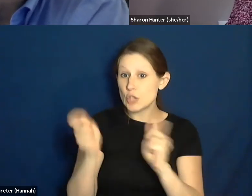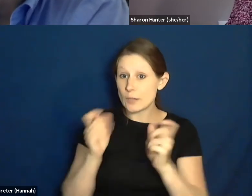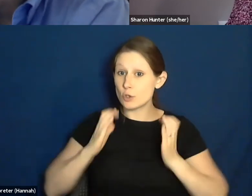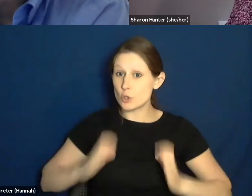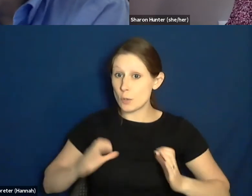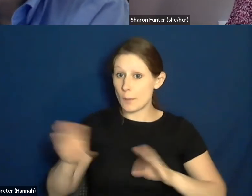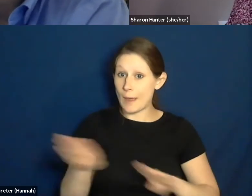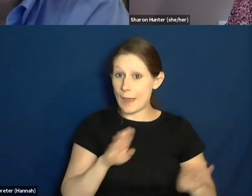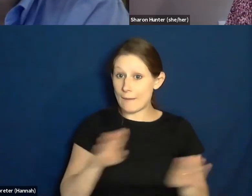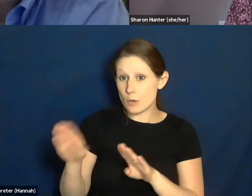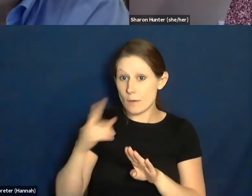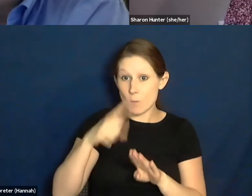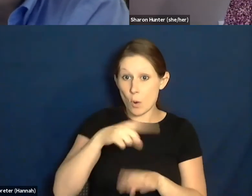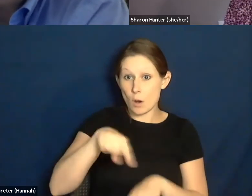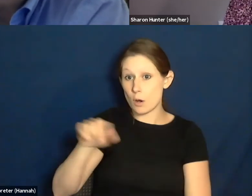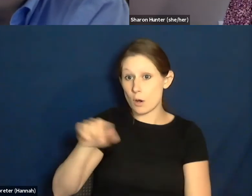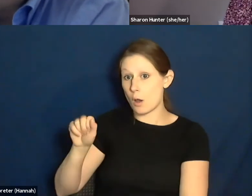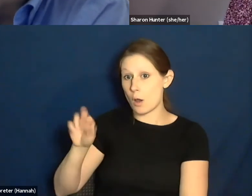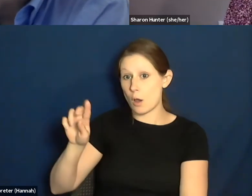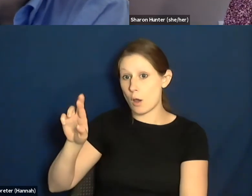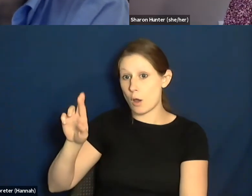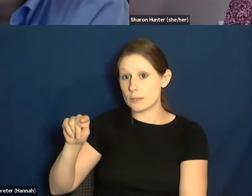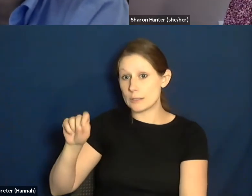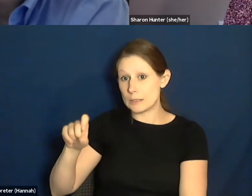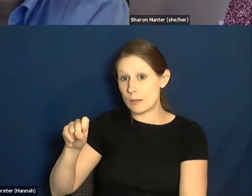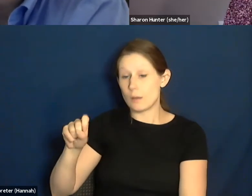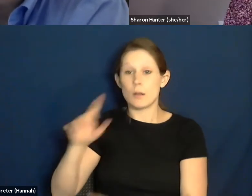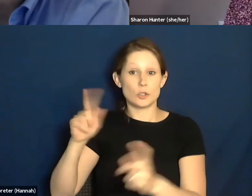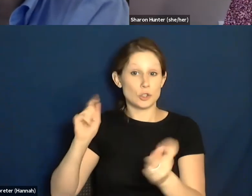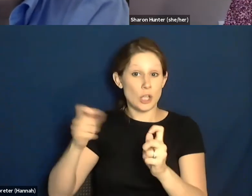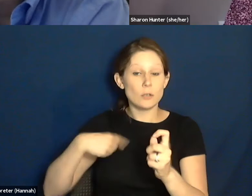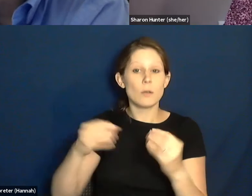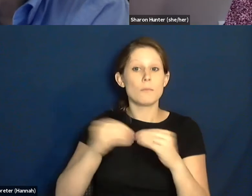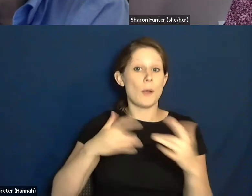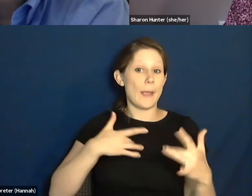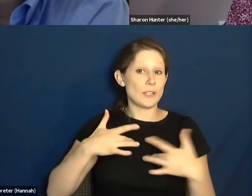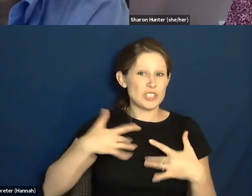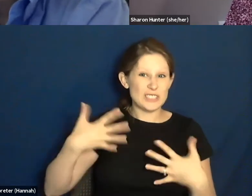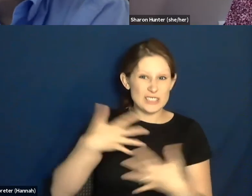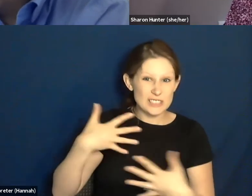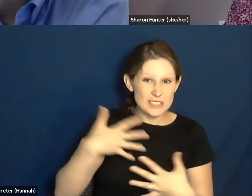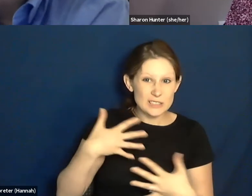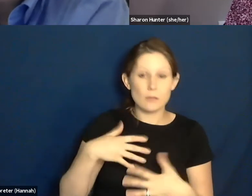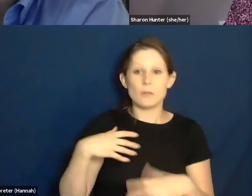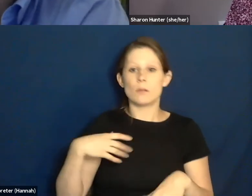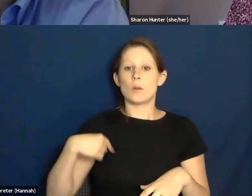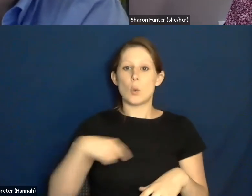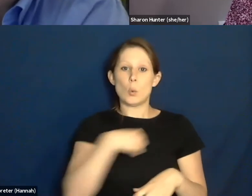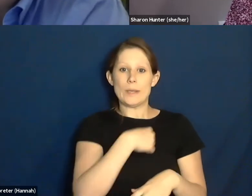does it make us more anxious for it, do we get used to doing things online,